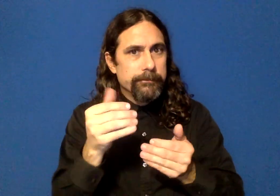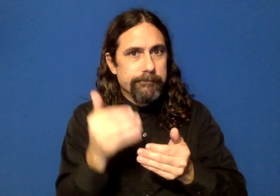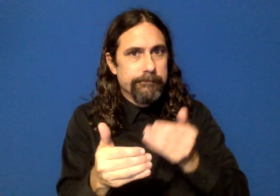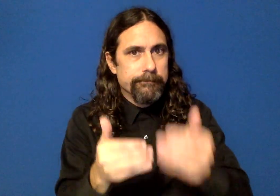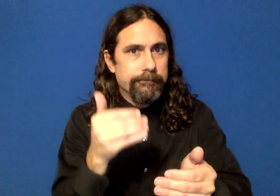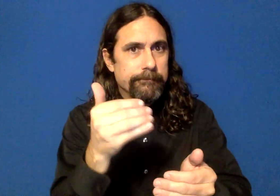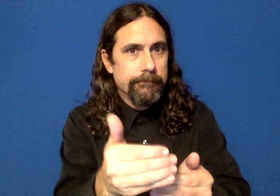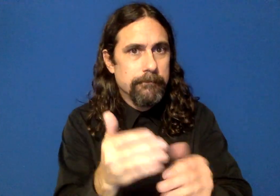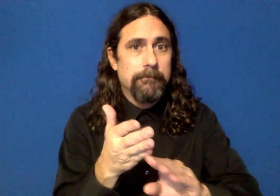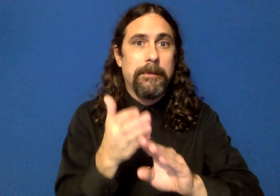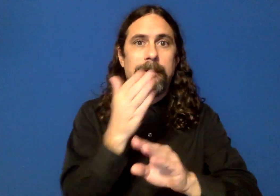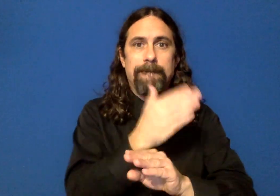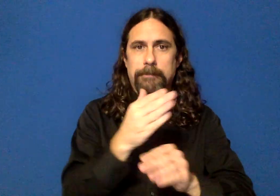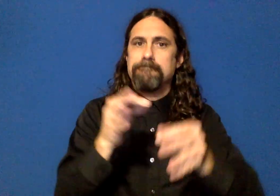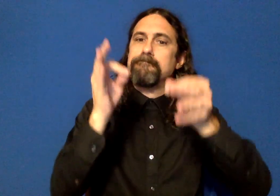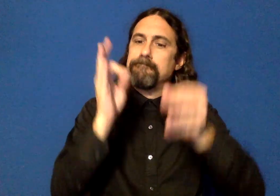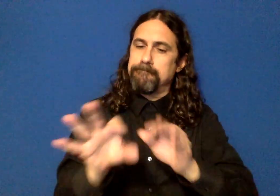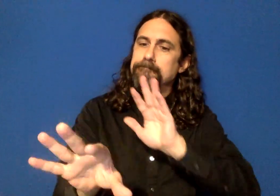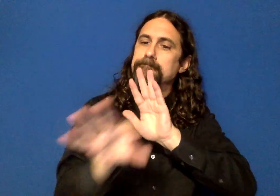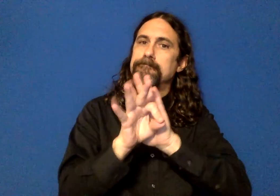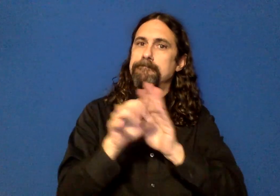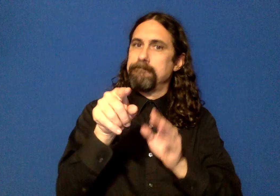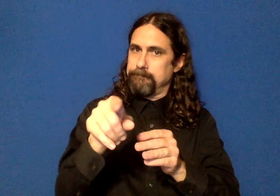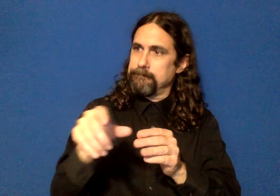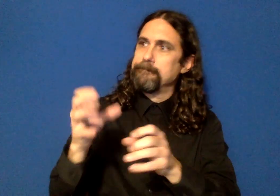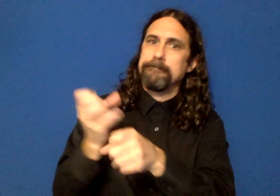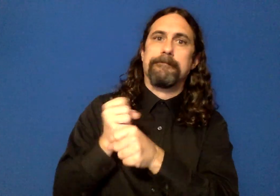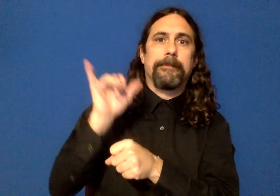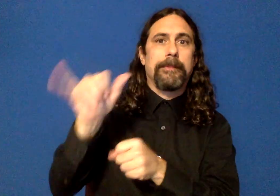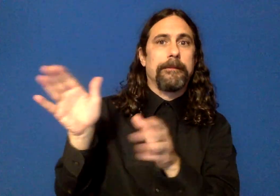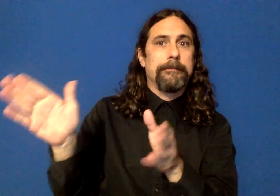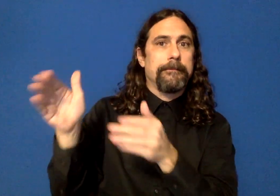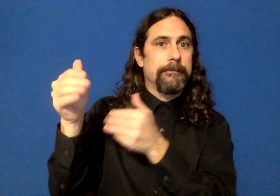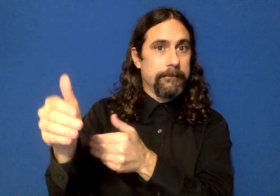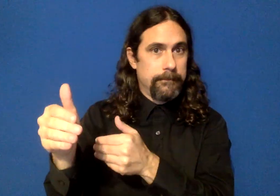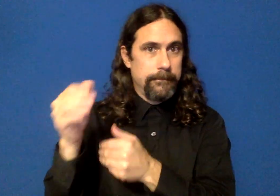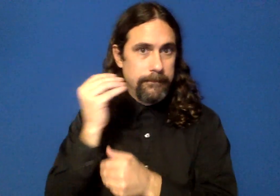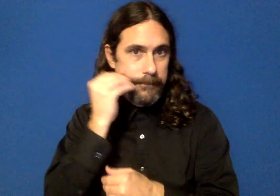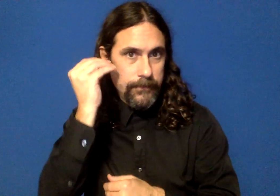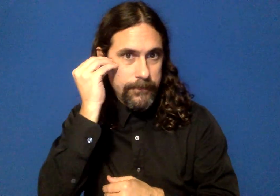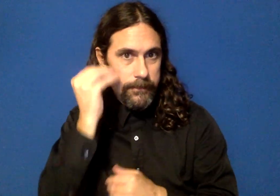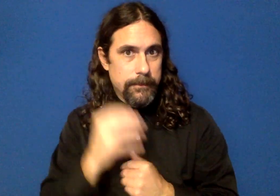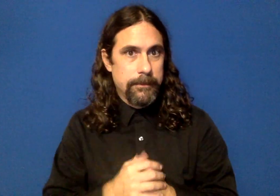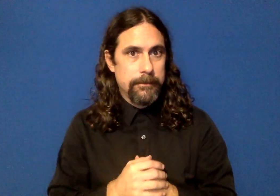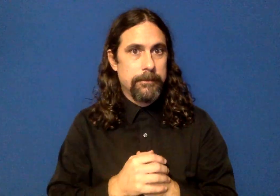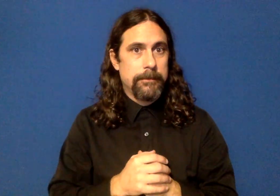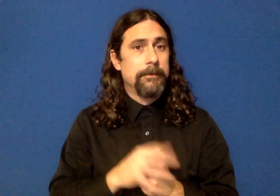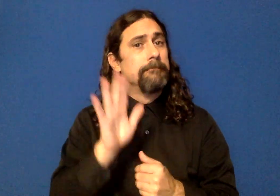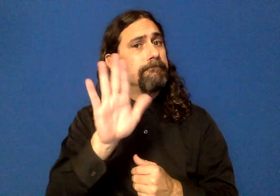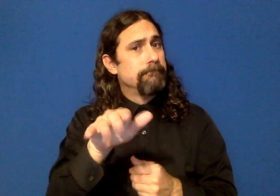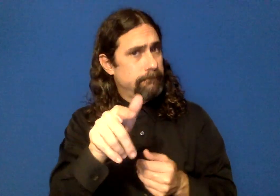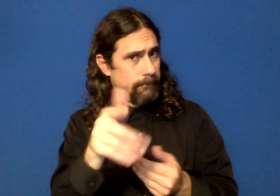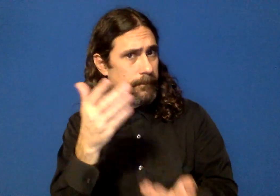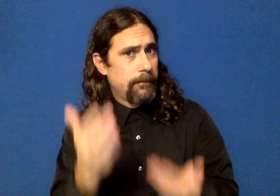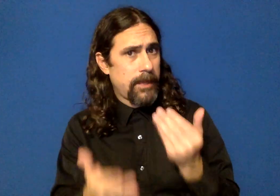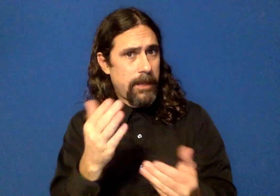You might get a rejection notice saying you don t qualify and the reason why. If this happens,